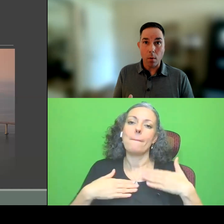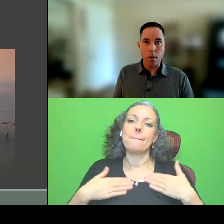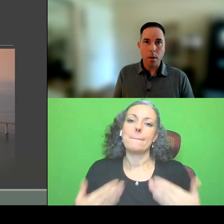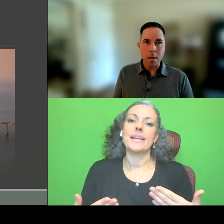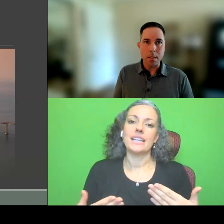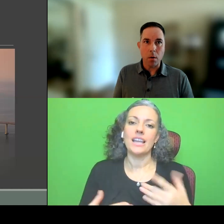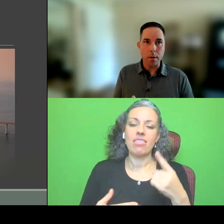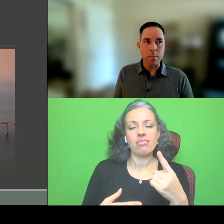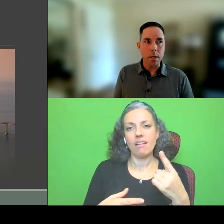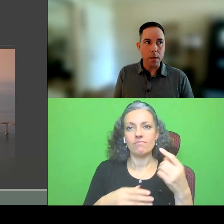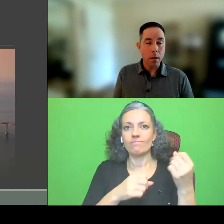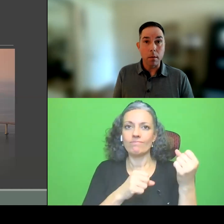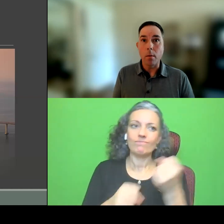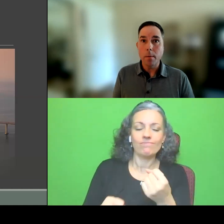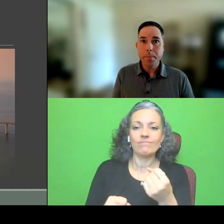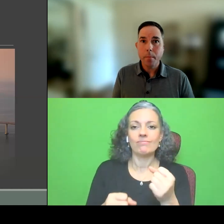work is going to be lower.